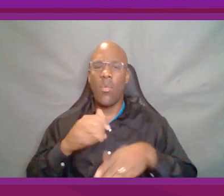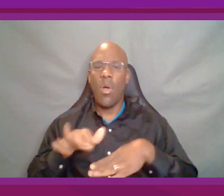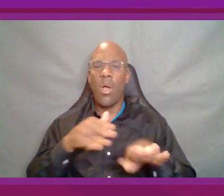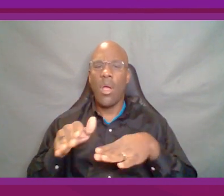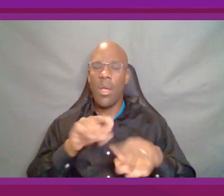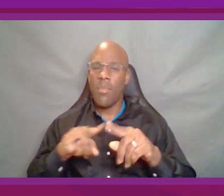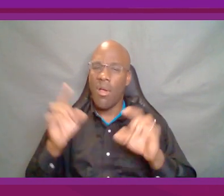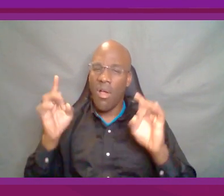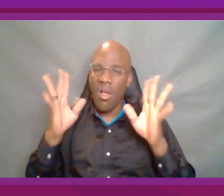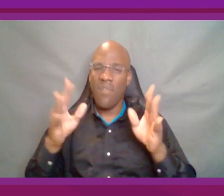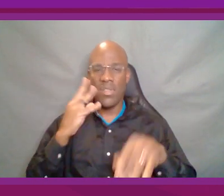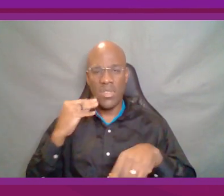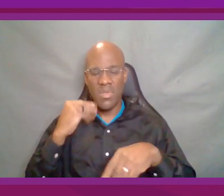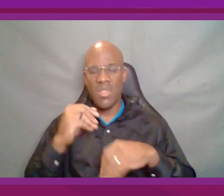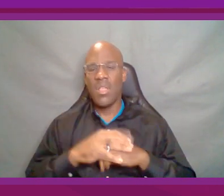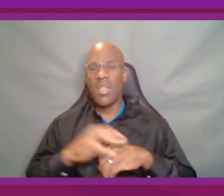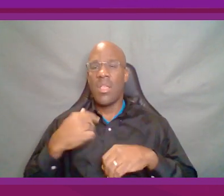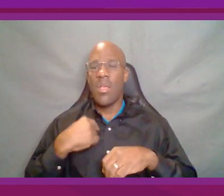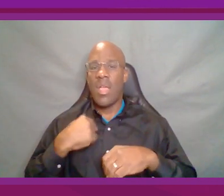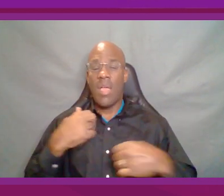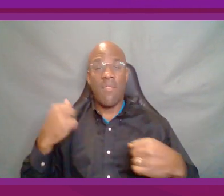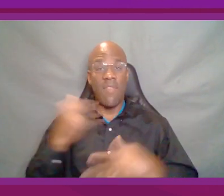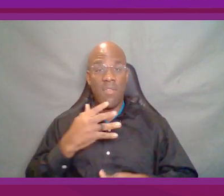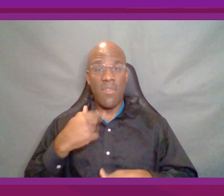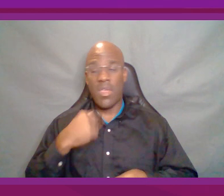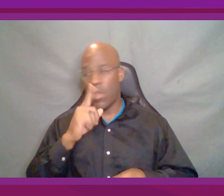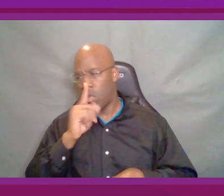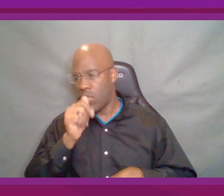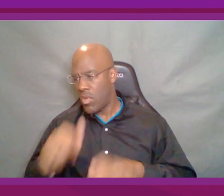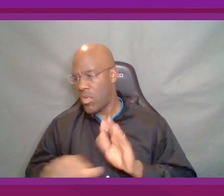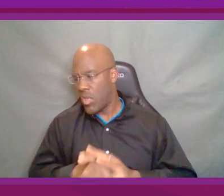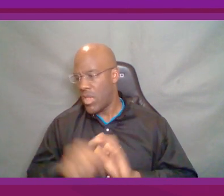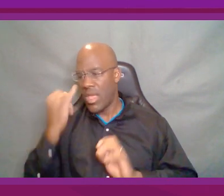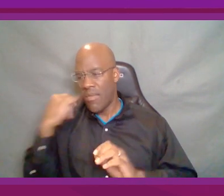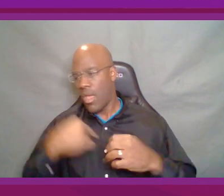very fearful of employers knowing about my disability because I would be seen as weak,